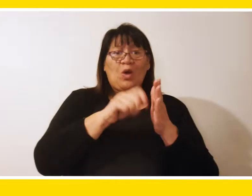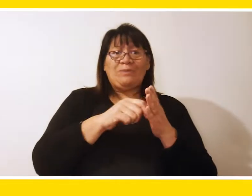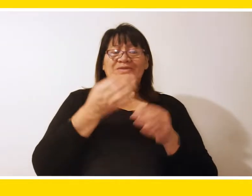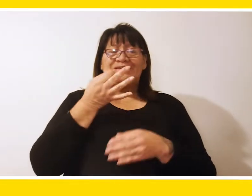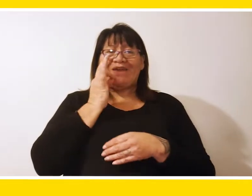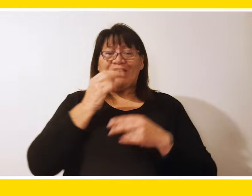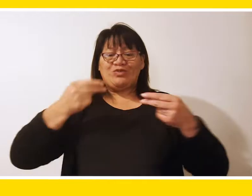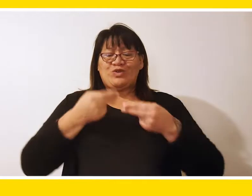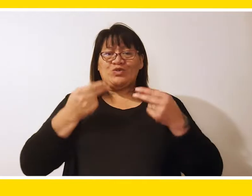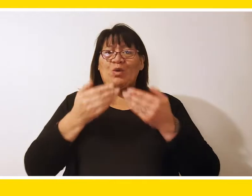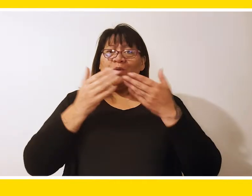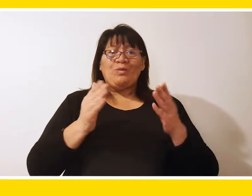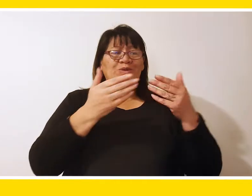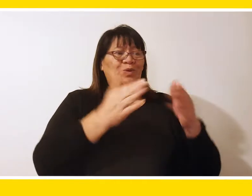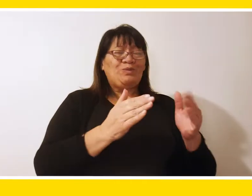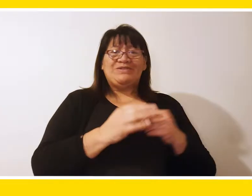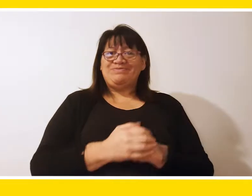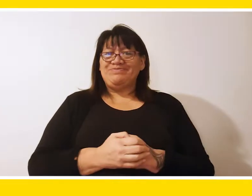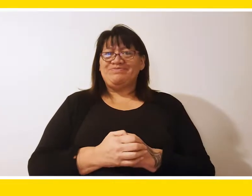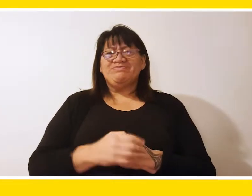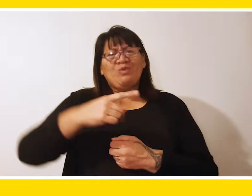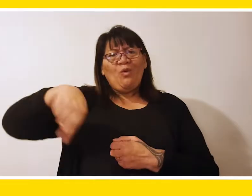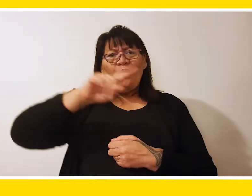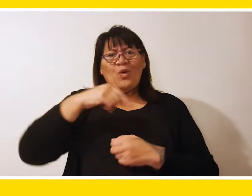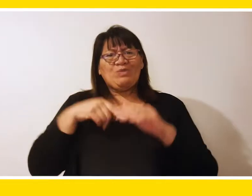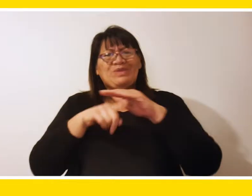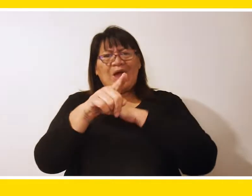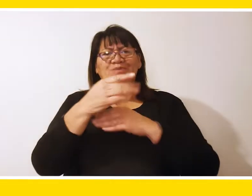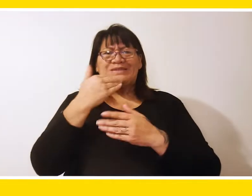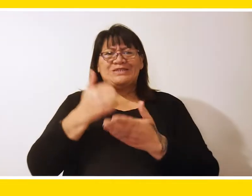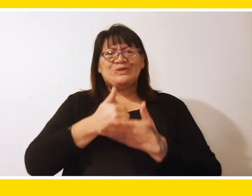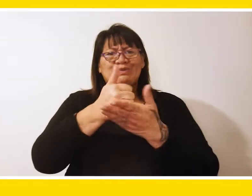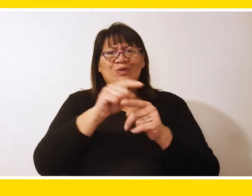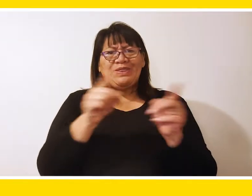cafes and restaurants are opening their doors again. Let's get out and support them!